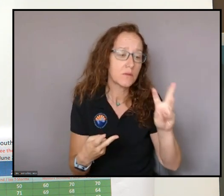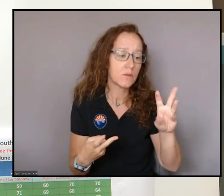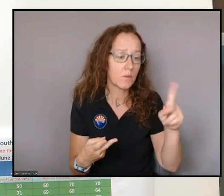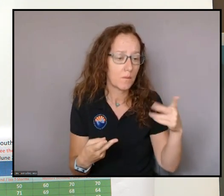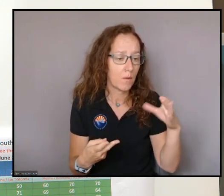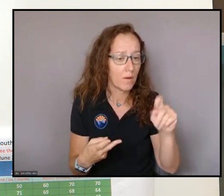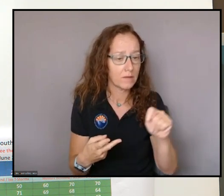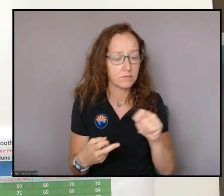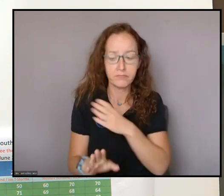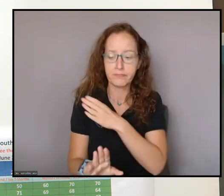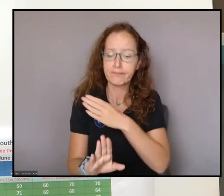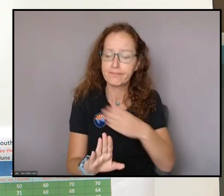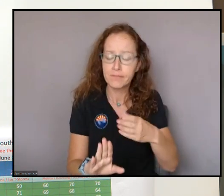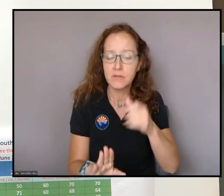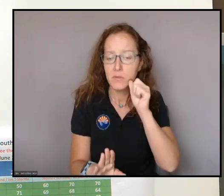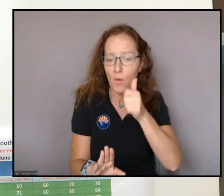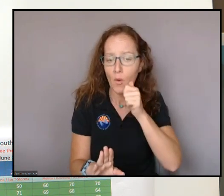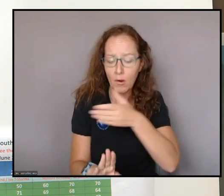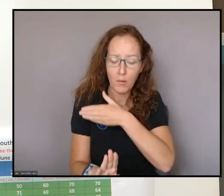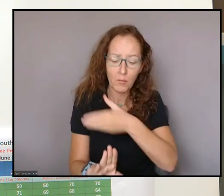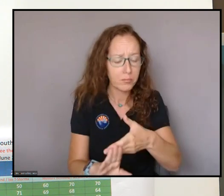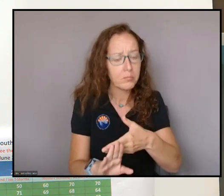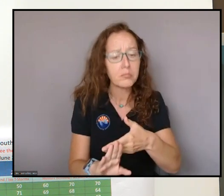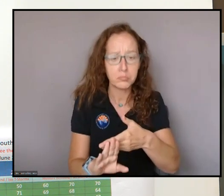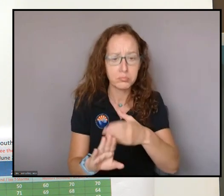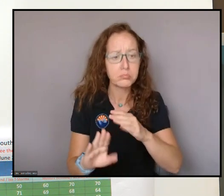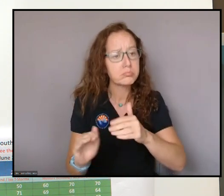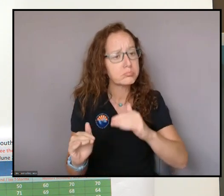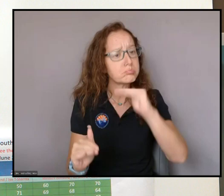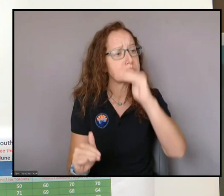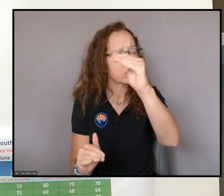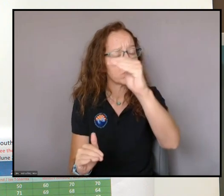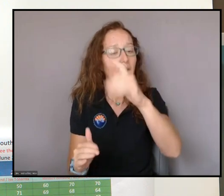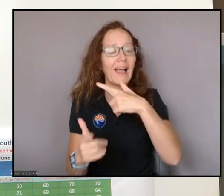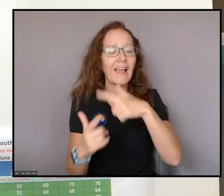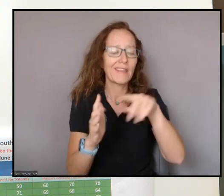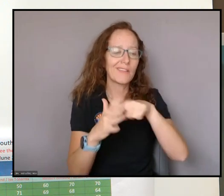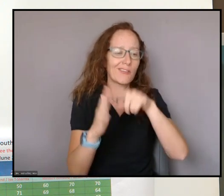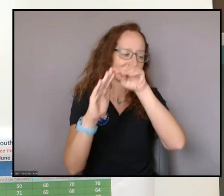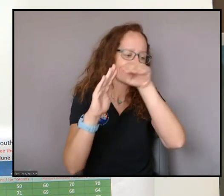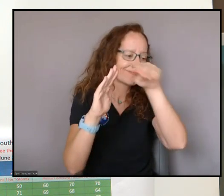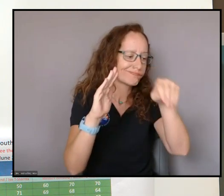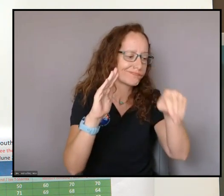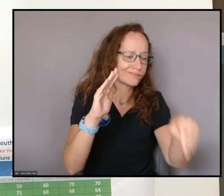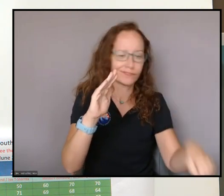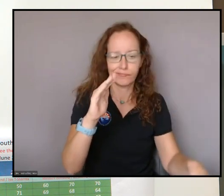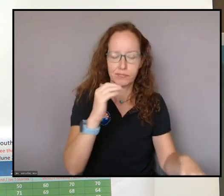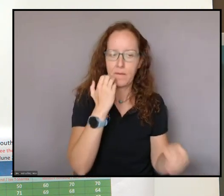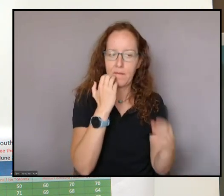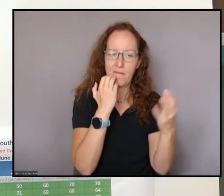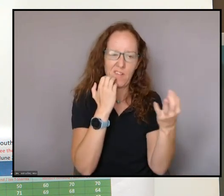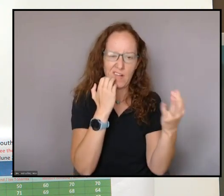Friday. Kinda looking at this trend. You can see this drop on dew point. Um little bit dryer air. We're not looking at any